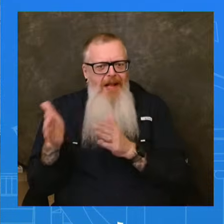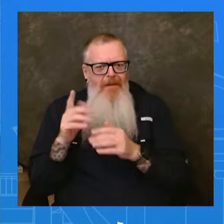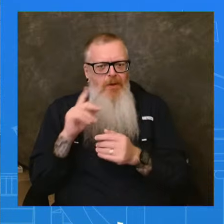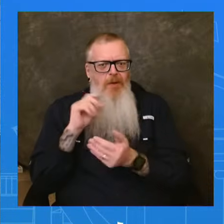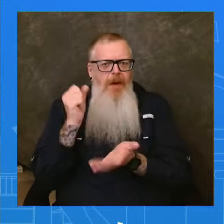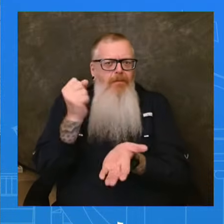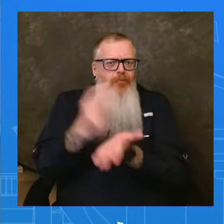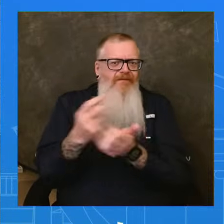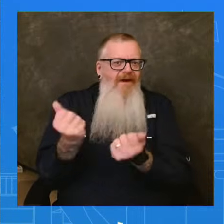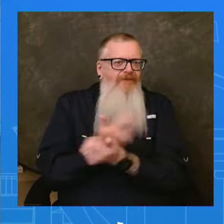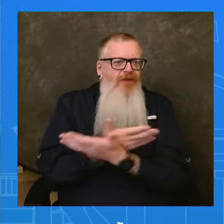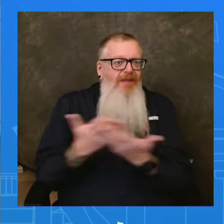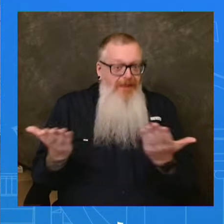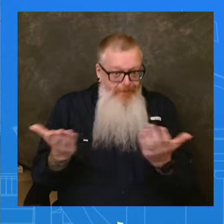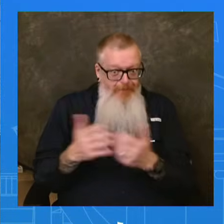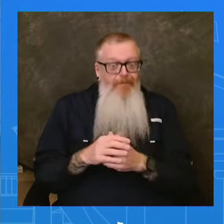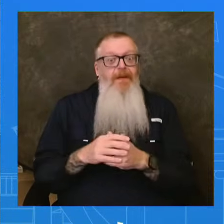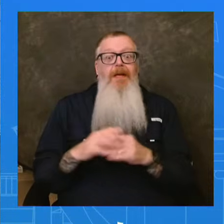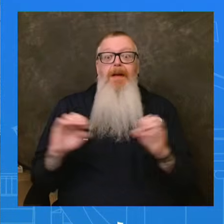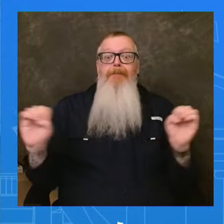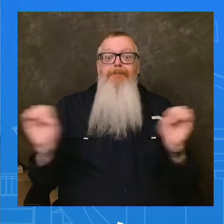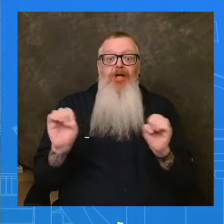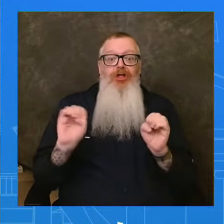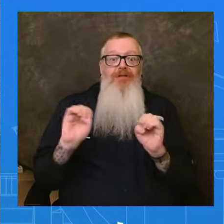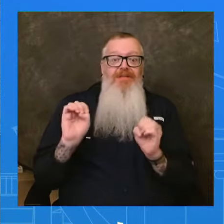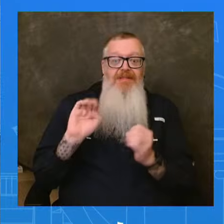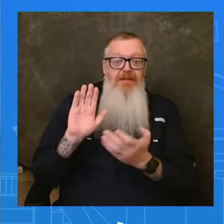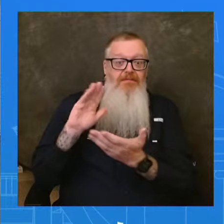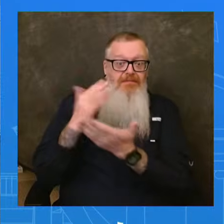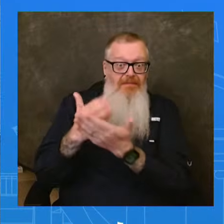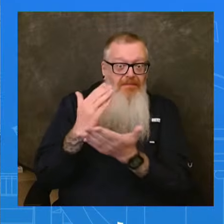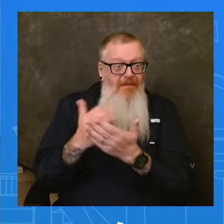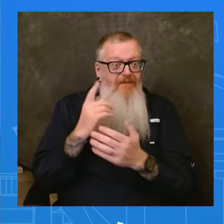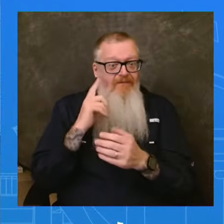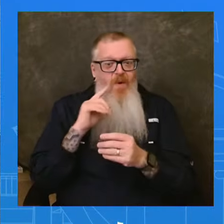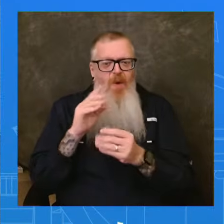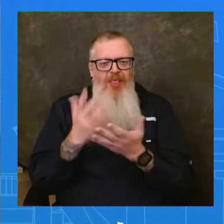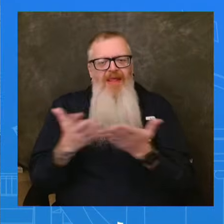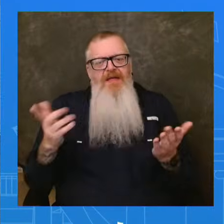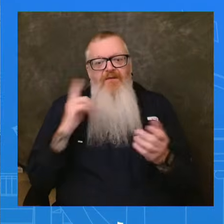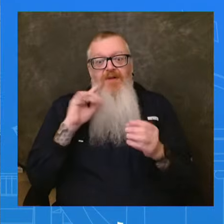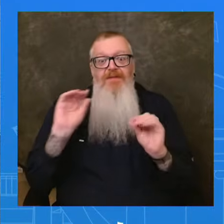allows us to be able to employ the resources that we have staged to immediately begin